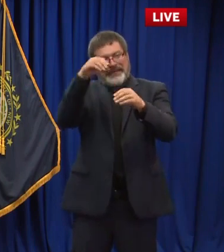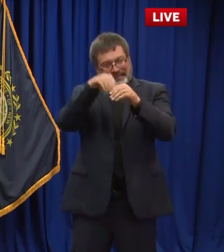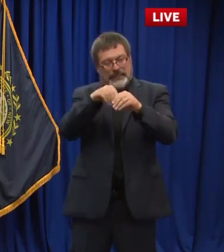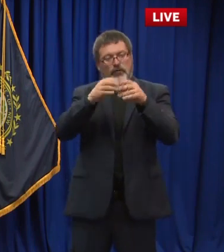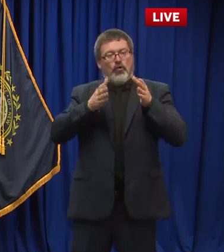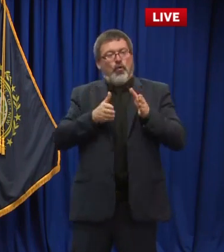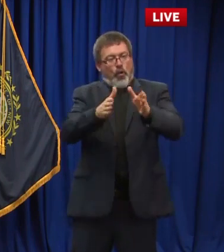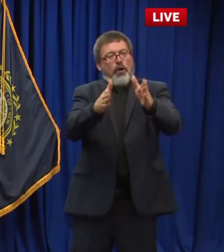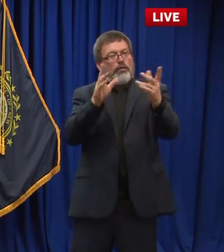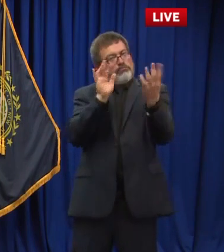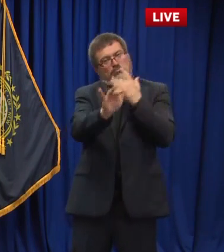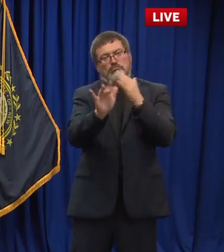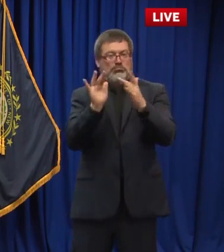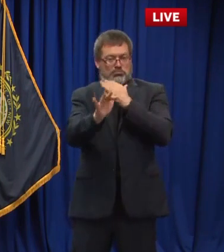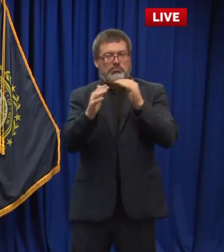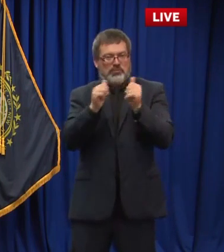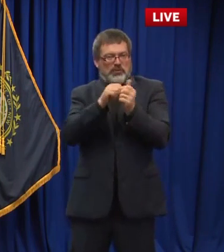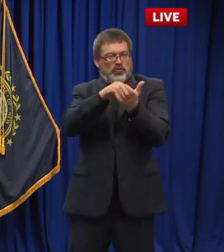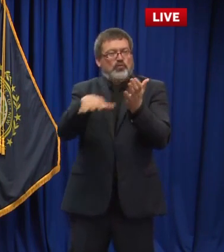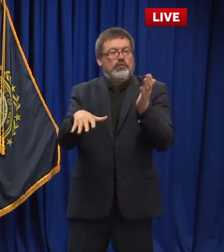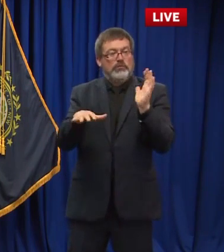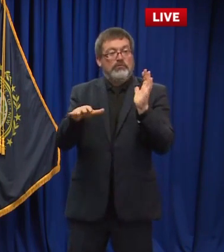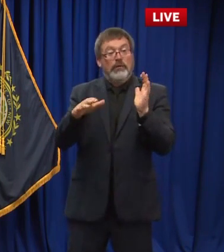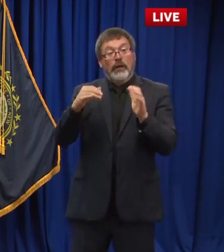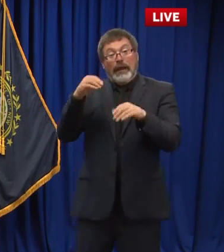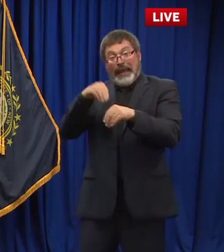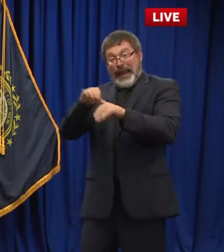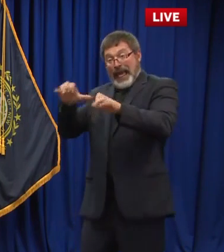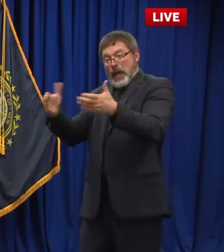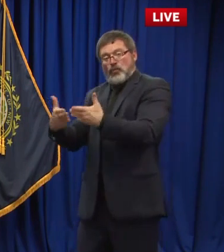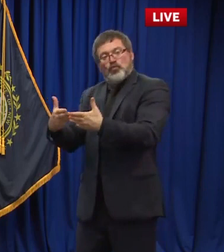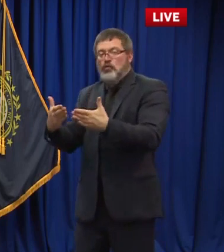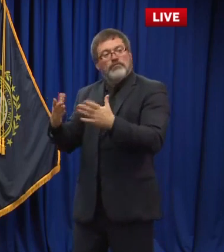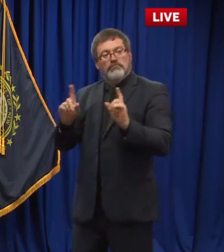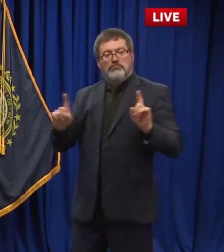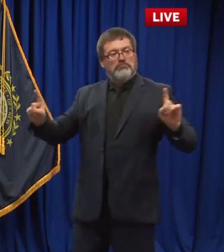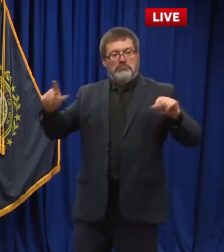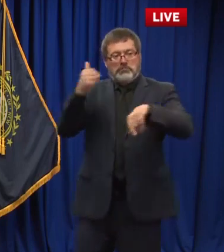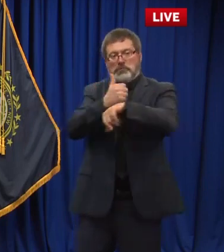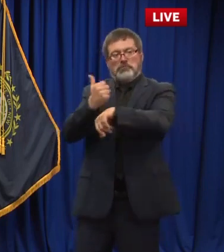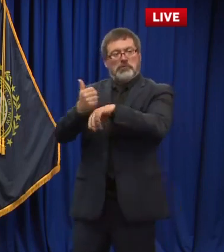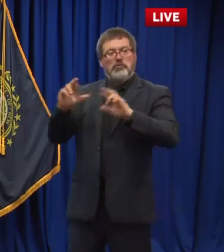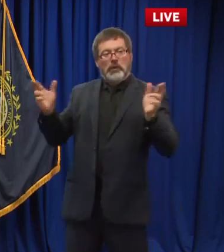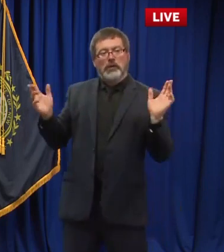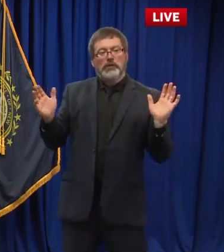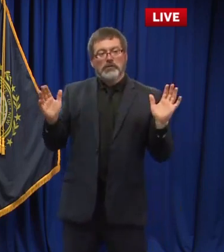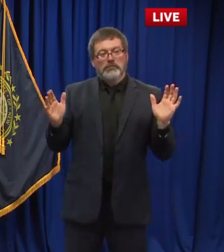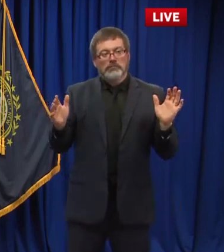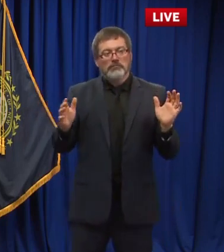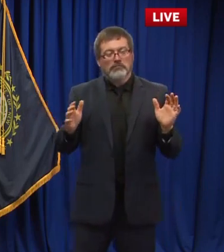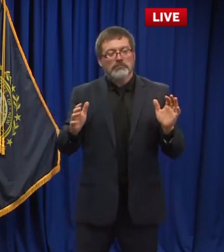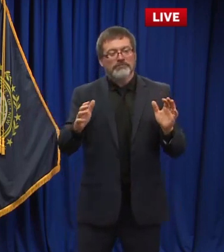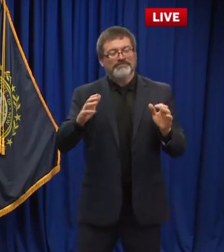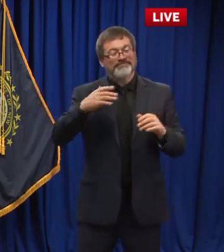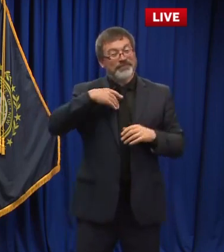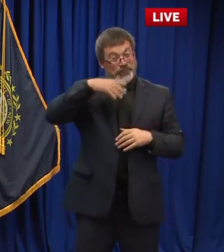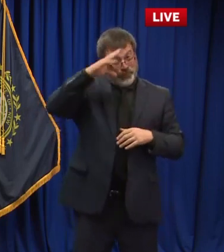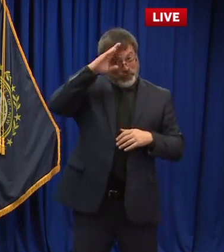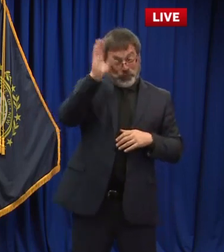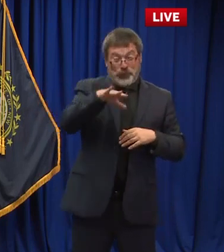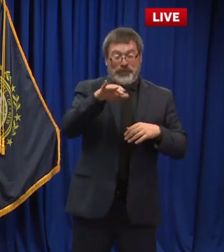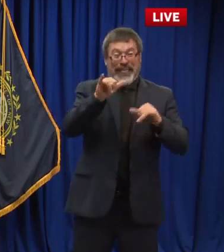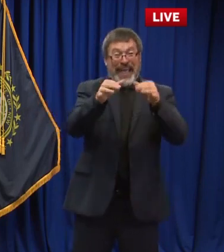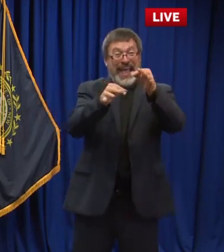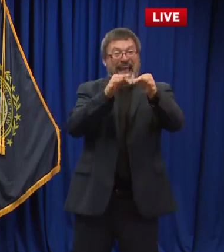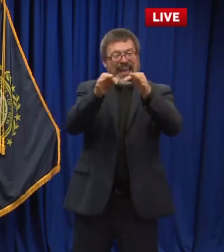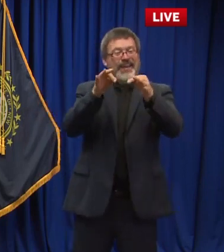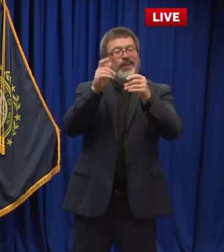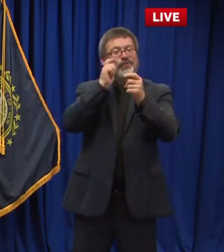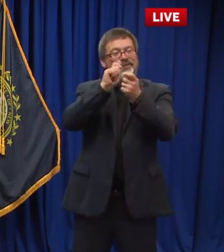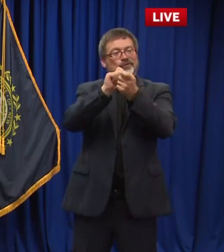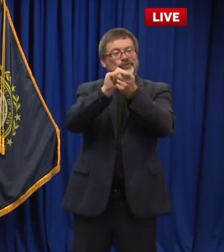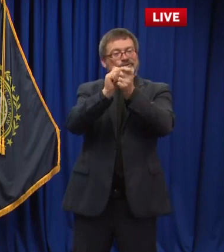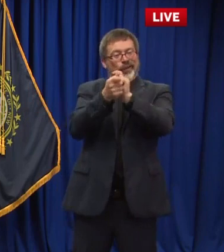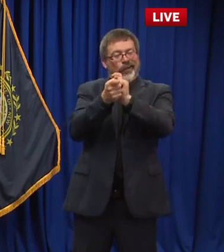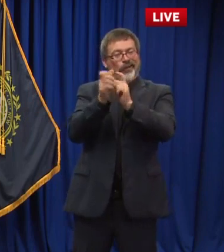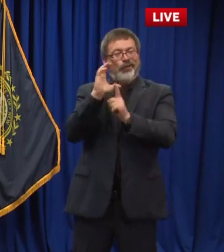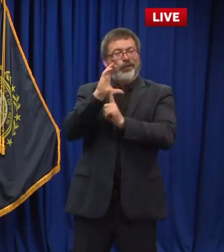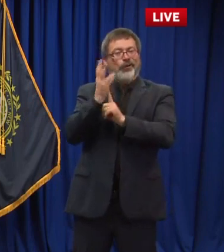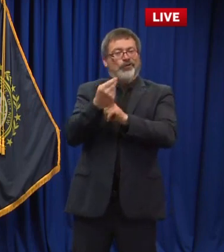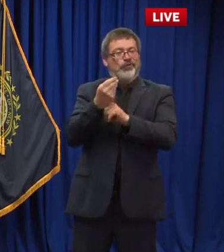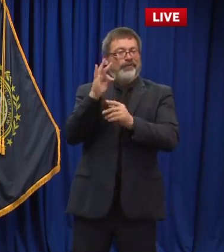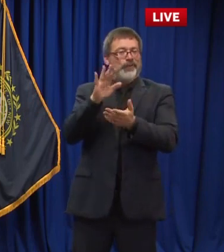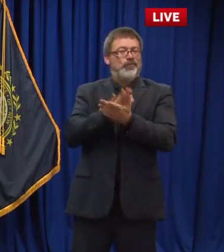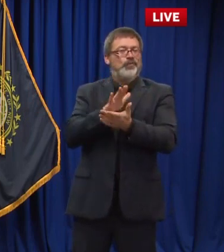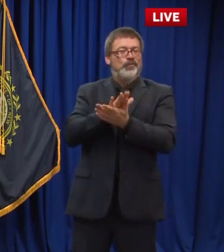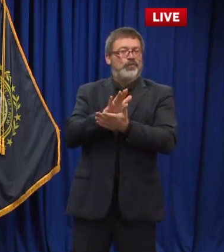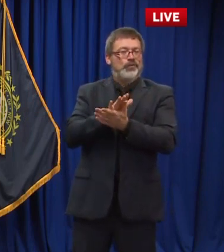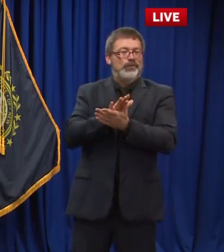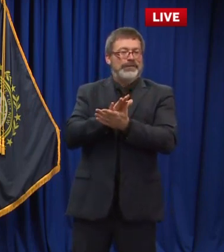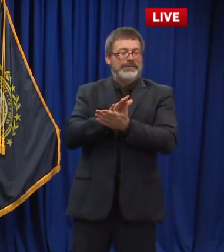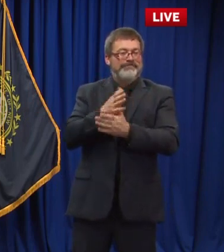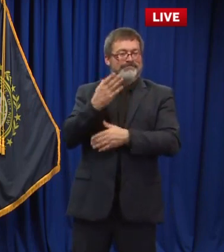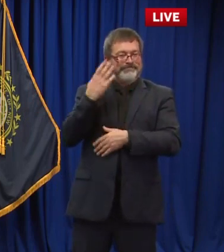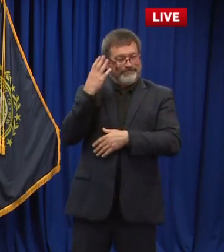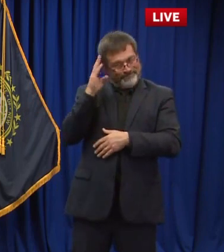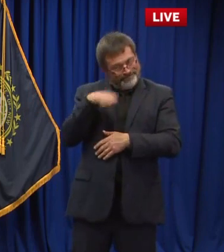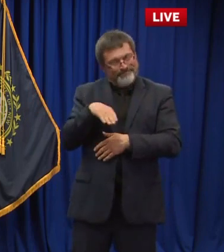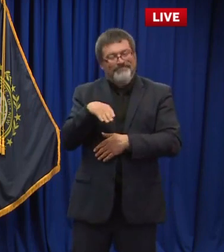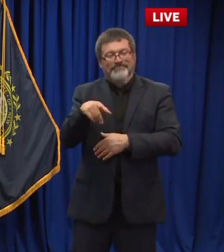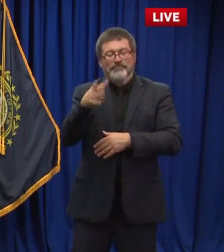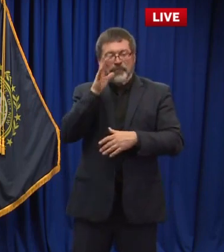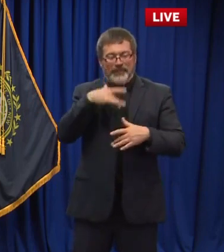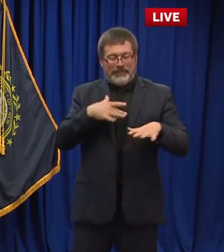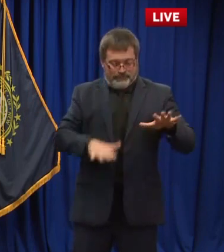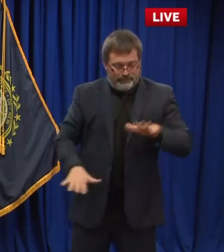WE ALWAYS WANT TO ENCOURAGE THE STUDENTS TO HAVE AN WEAR OUR MASK SETTING, TO HAVE THE TEACHERS ENGAGE, AND HOPEFULLY IT IS A TEMPORARY CHANGE.